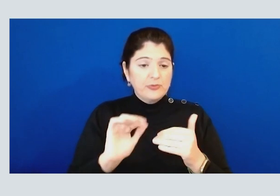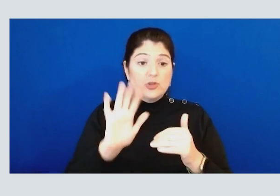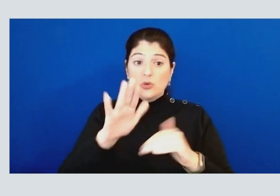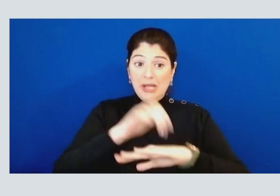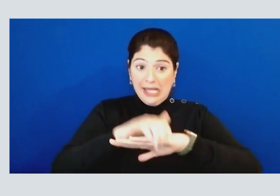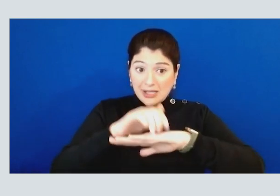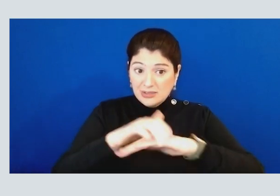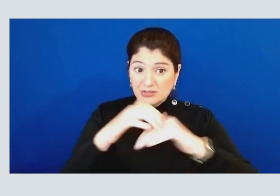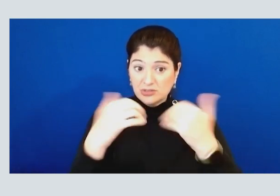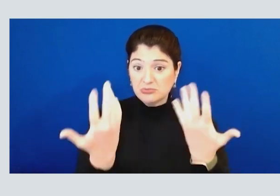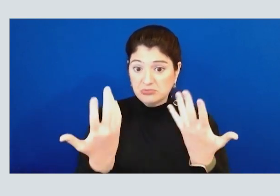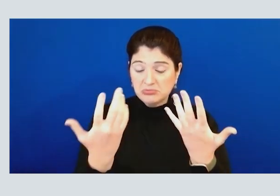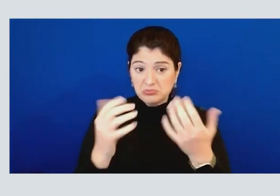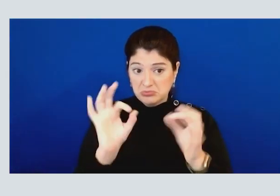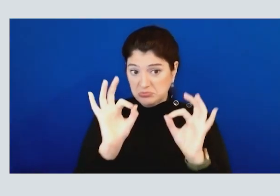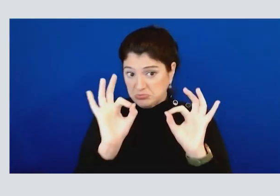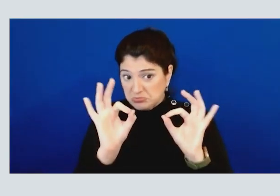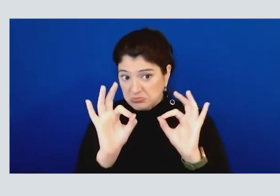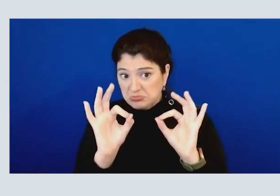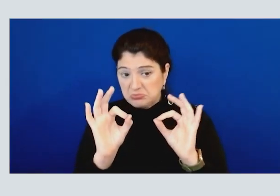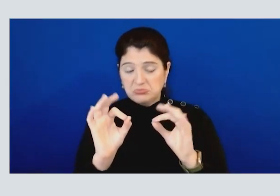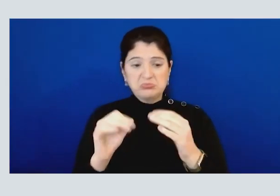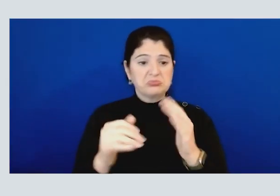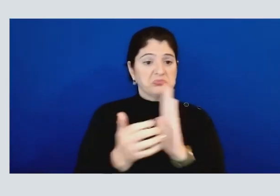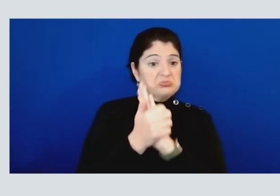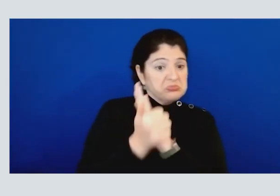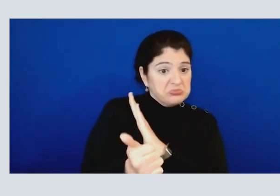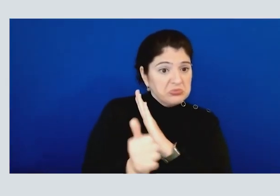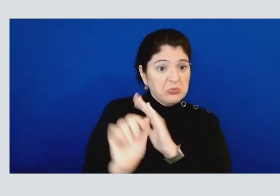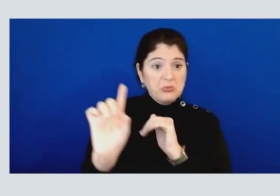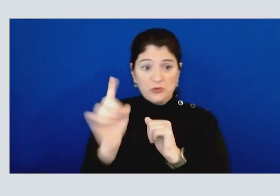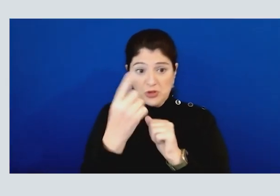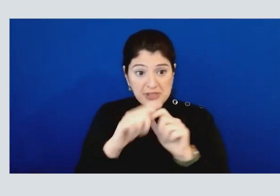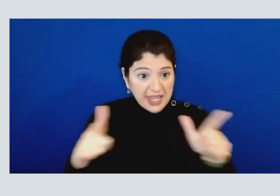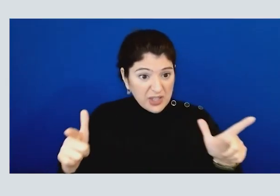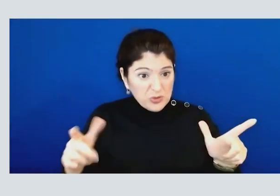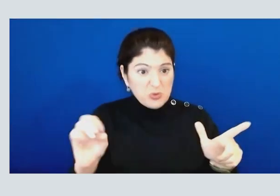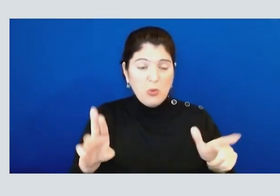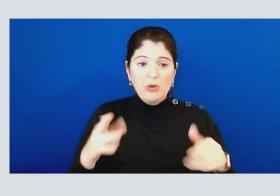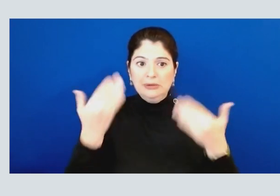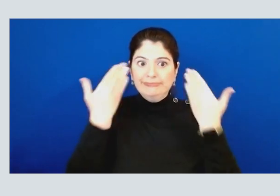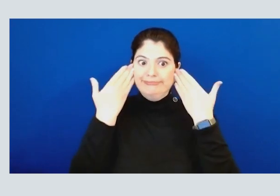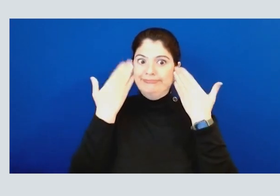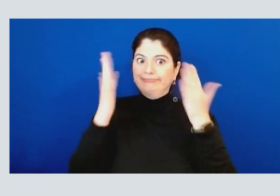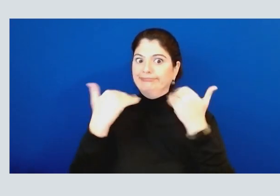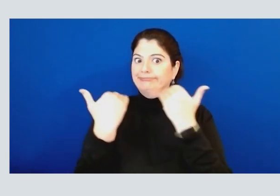We're asking you here and you'll see arranging options from my first language to I don't speak it that well.